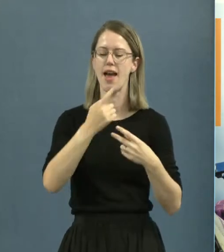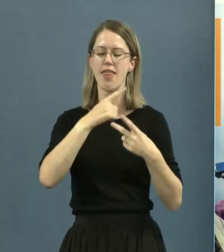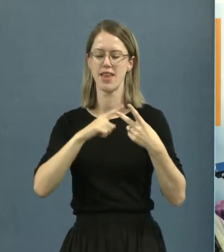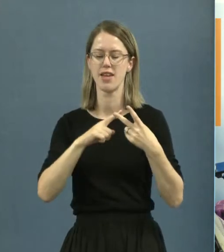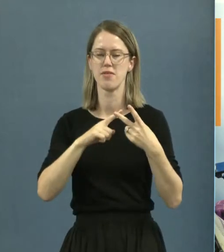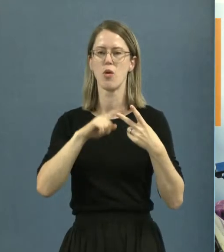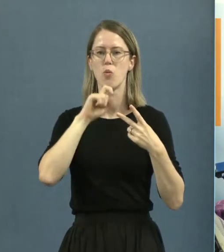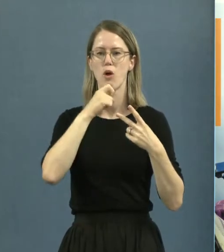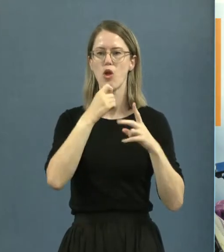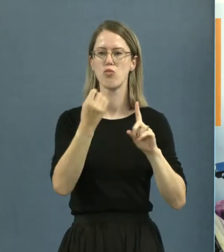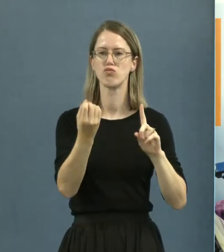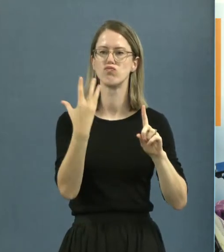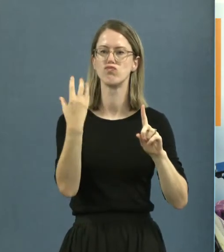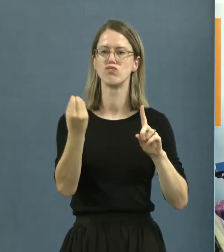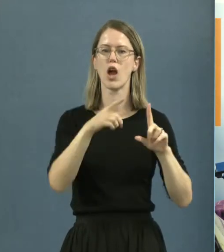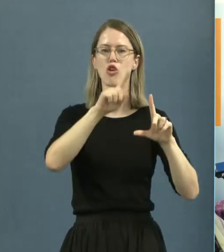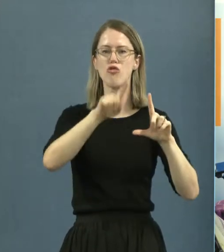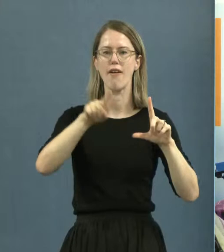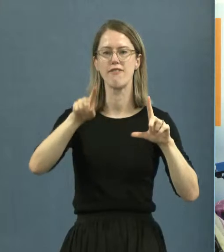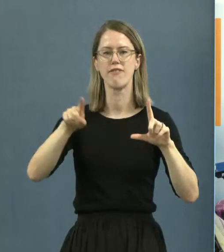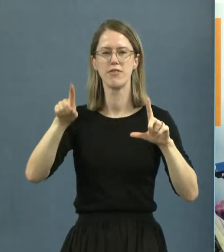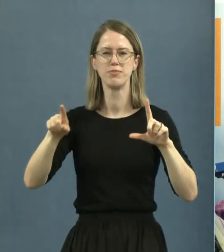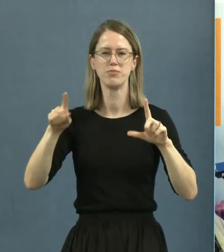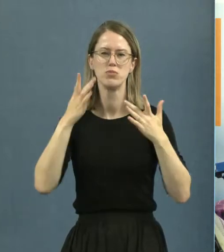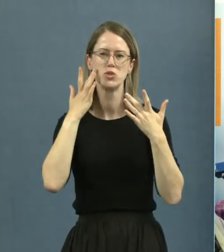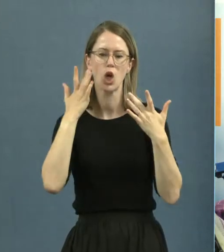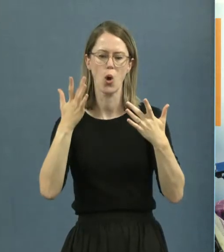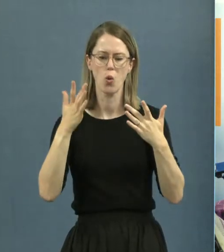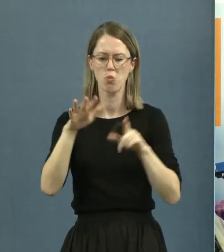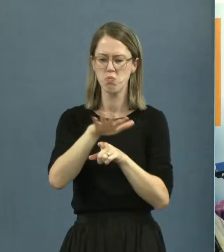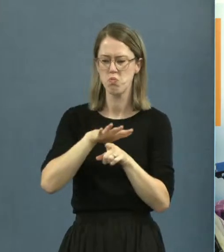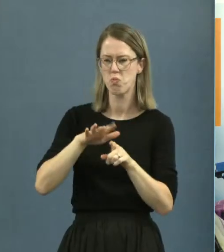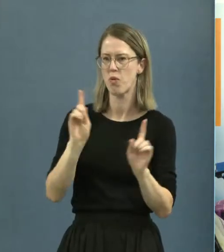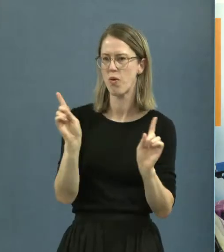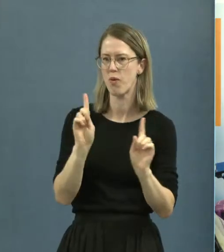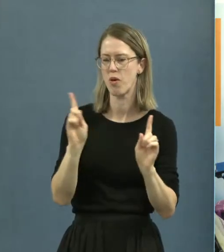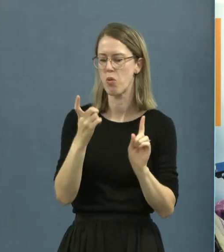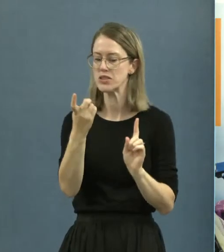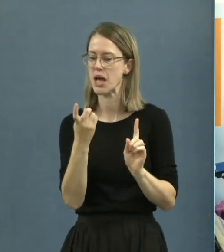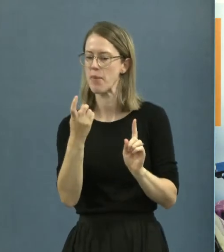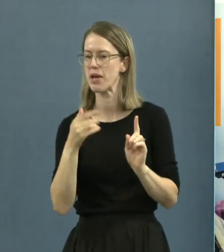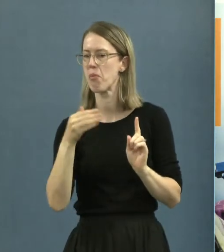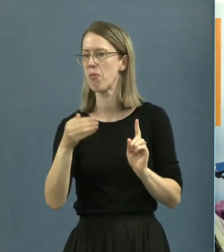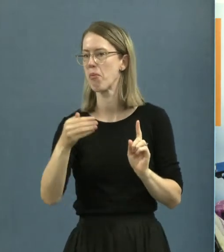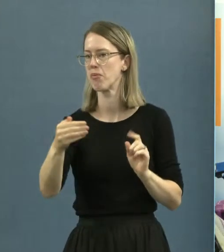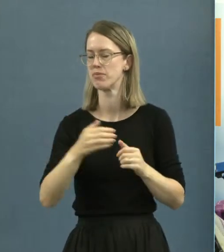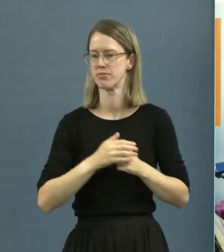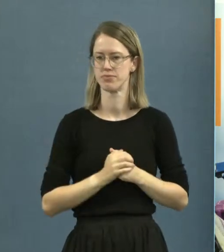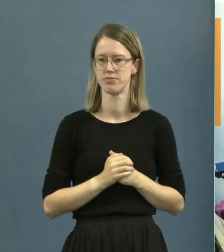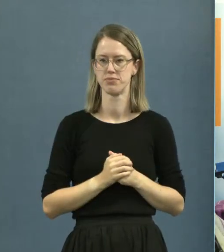numbers and then show you some slides which demonstrate where